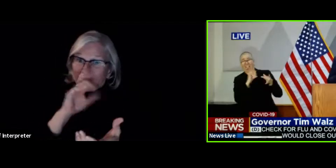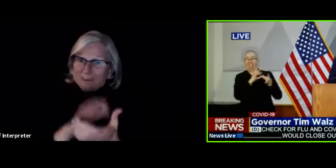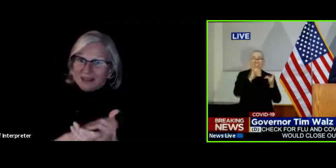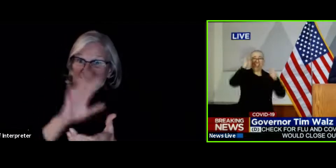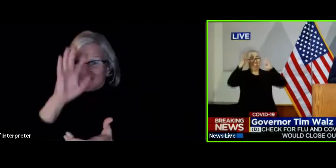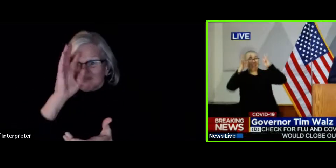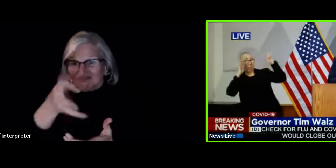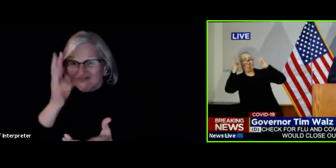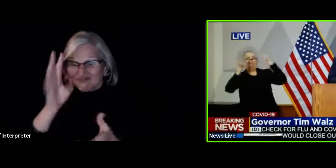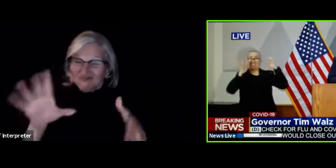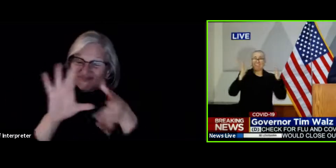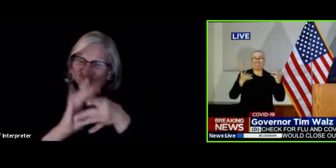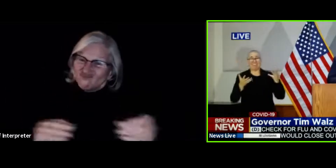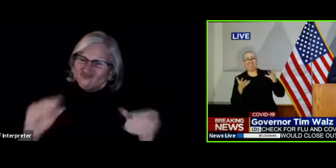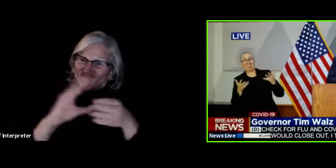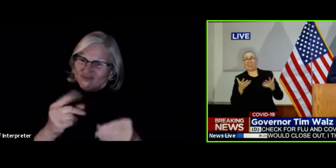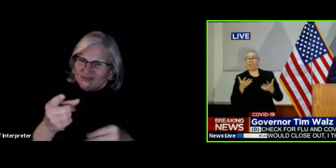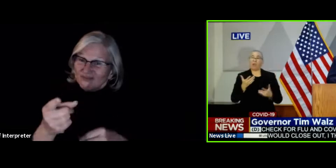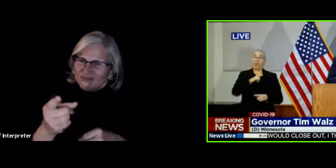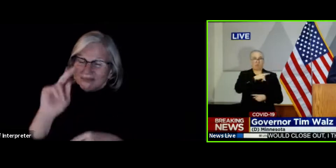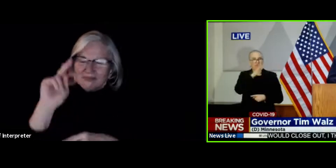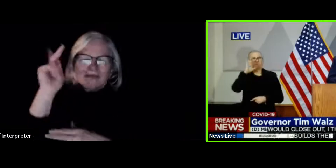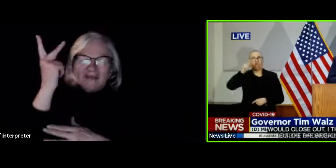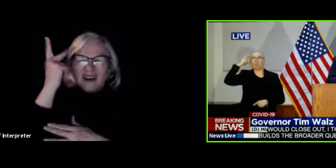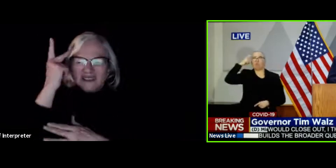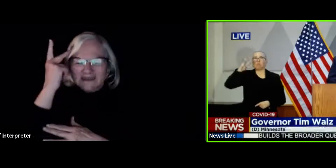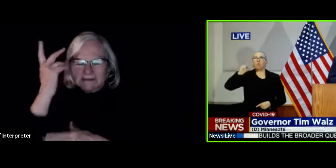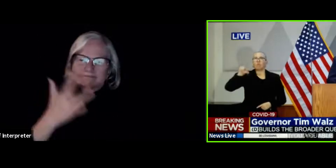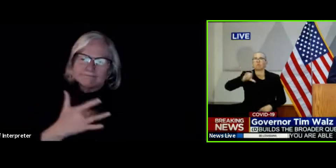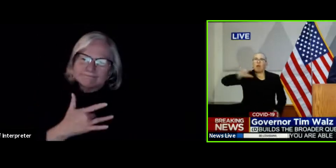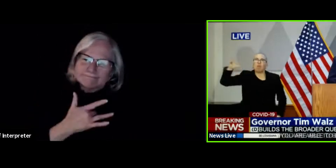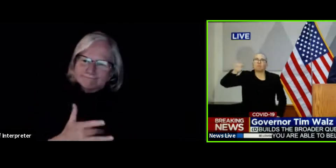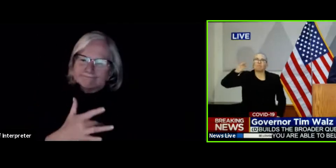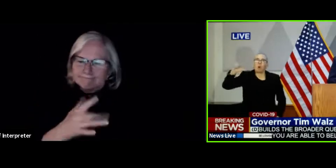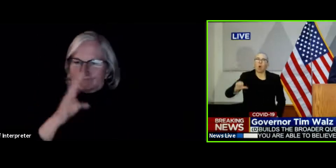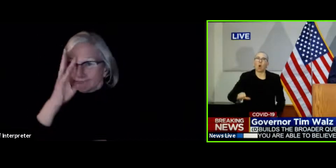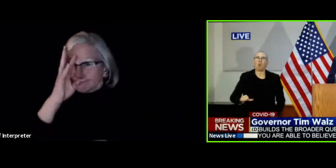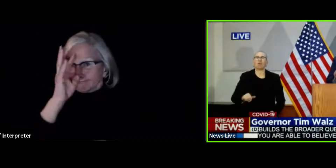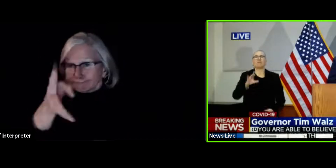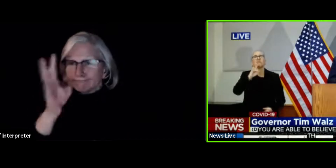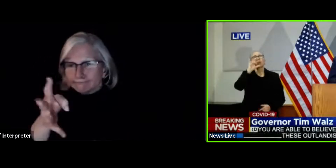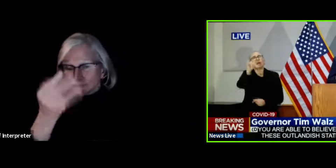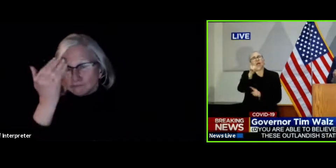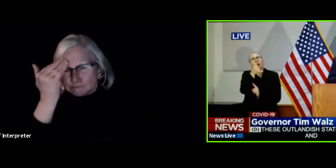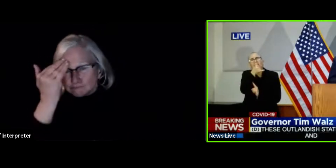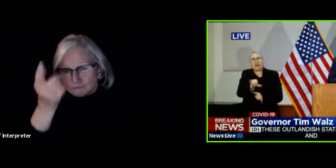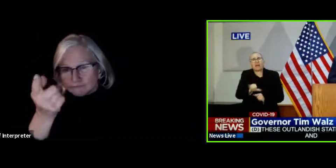POLITICS KIND OF ALWAYS DOES THAT BUT SEEMS MORE INSIDIOUS TO ME THAN THAT, IT'S THE UNDERMINING OF TRUST IN THIS AND